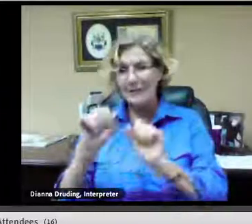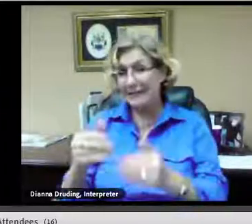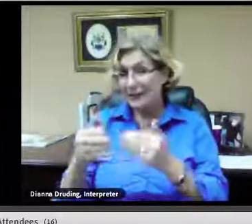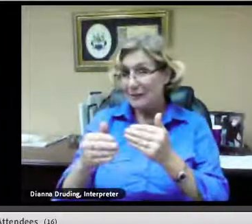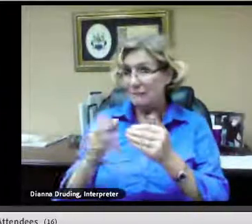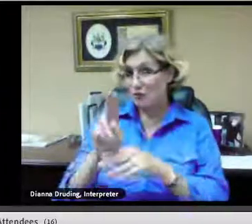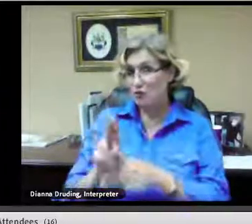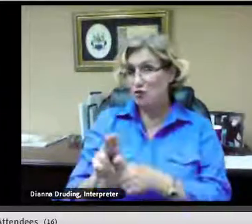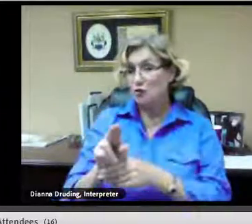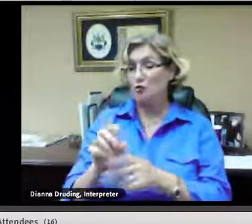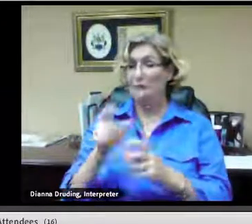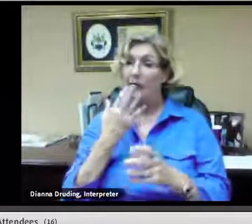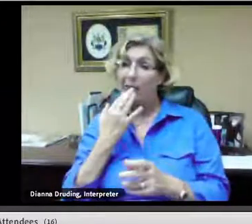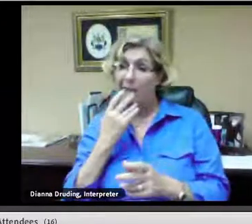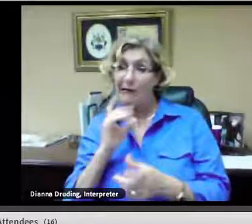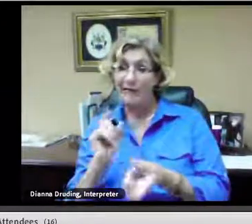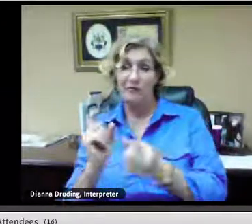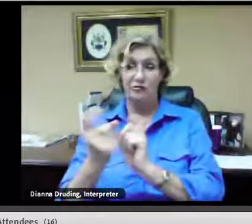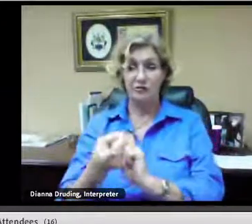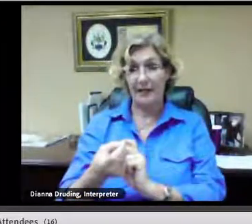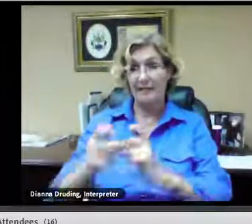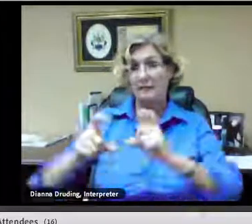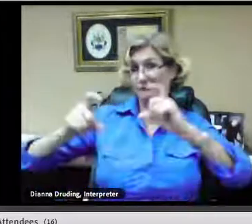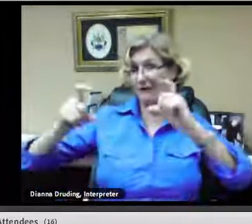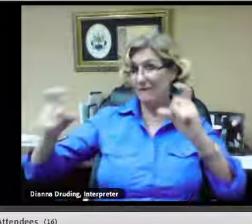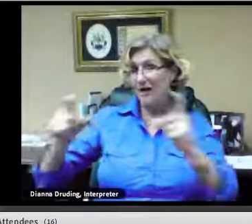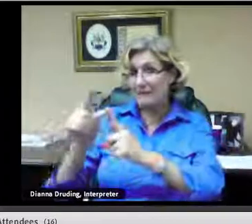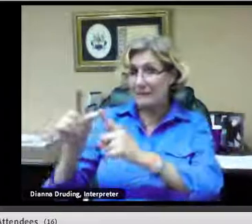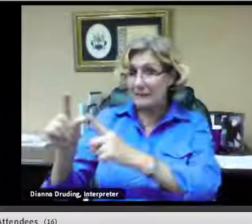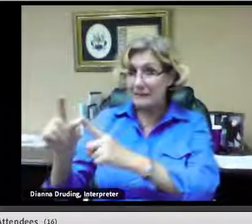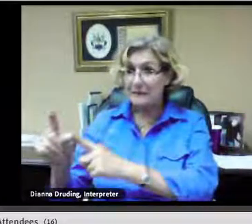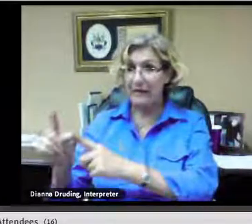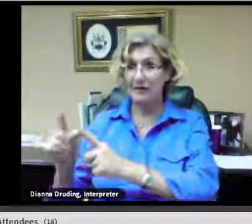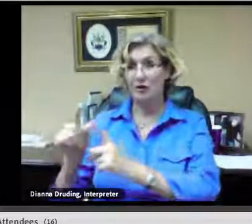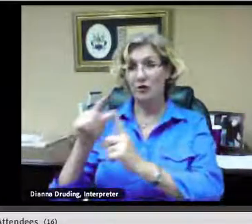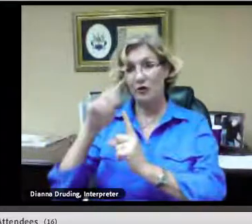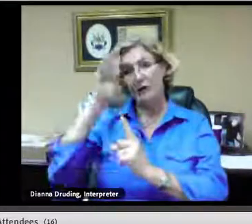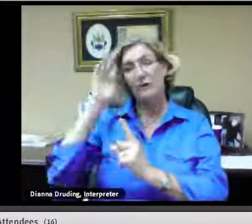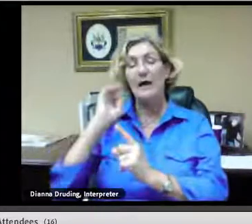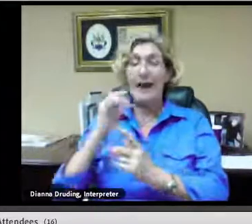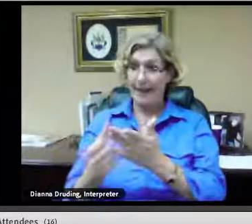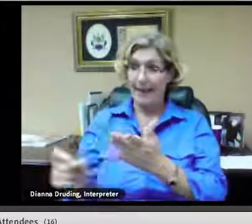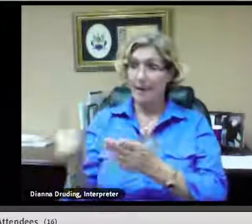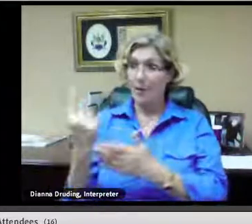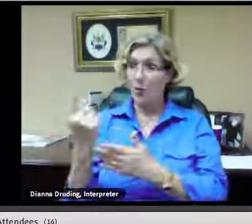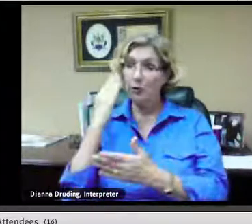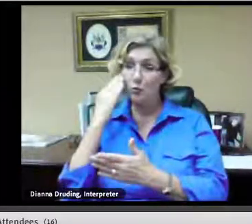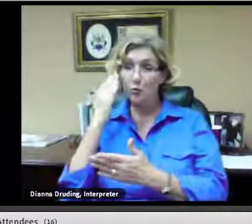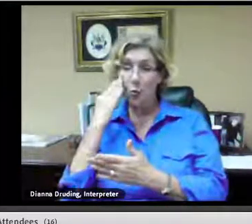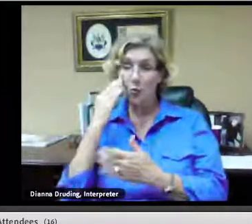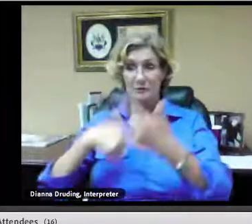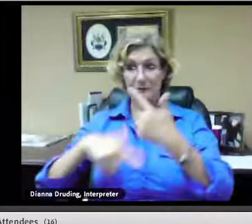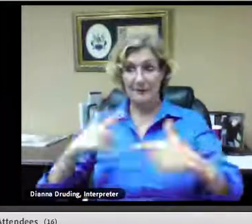Another one, does anyone at your library know sign language? Do you know the interpreters in your community?